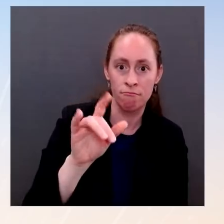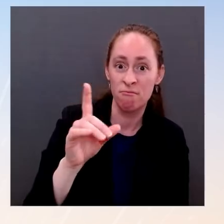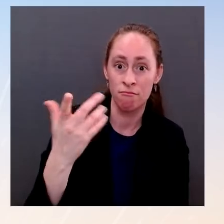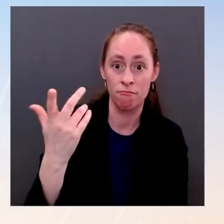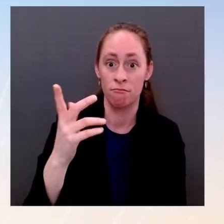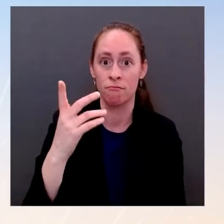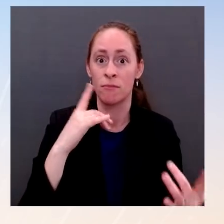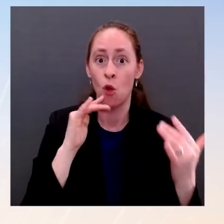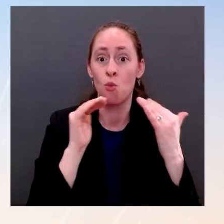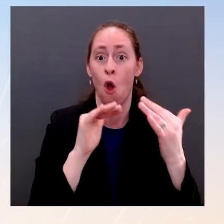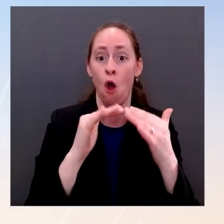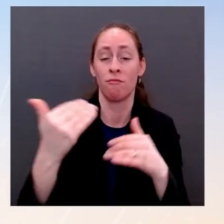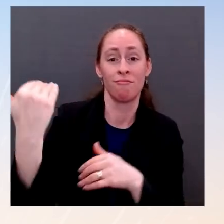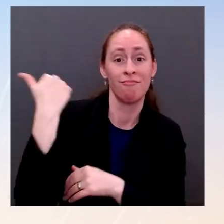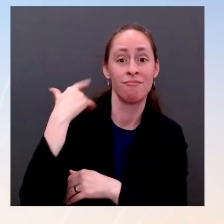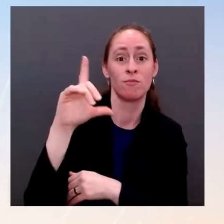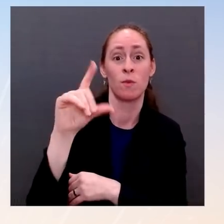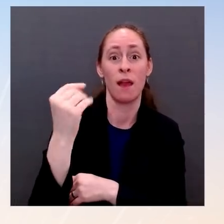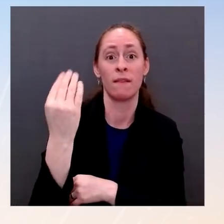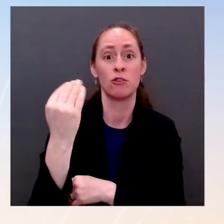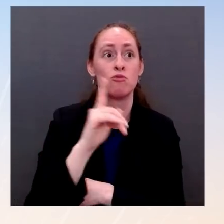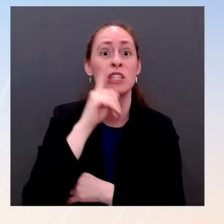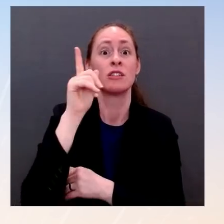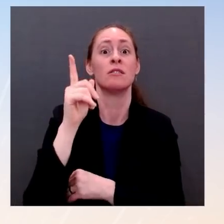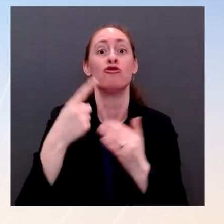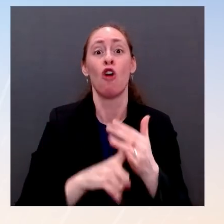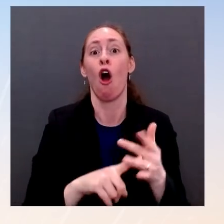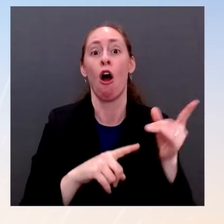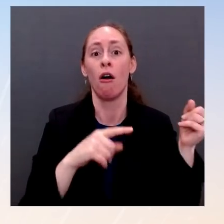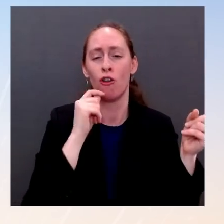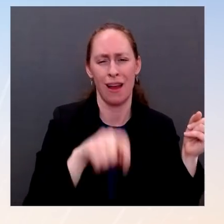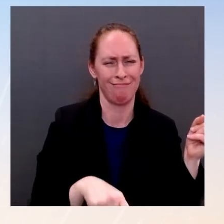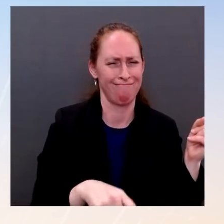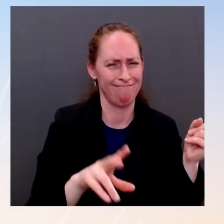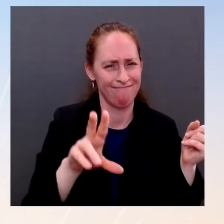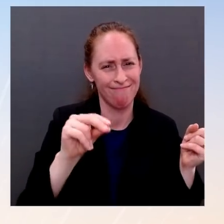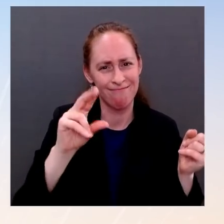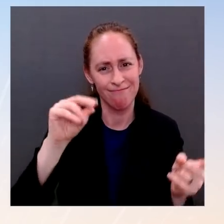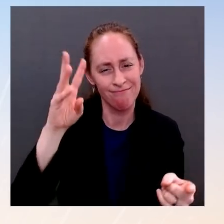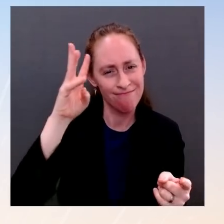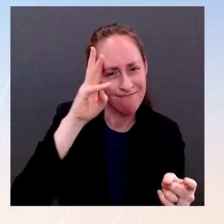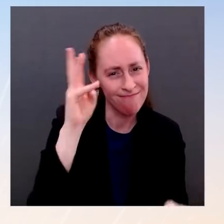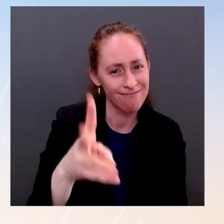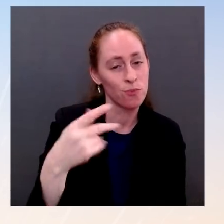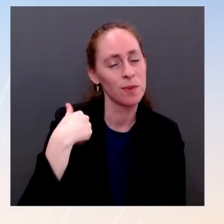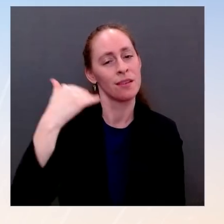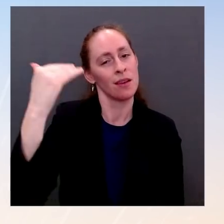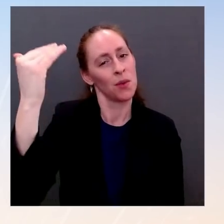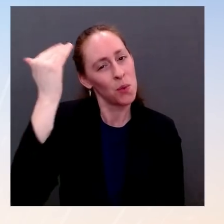There have been Russian separatists there. There have been efforts to spread misinformation